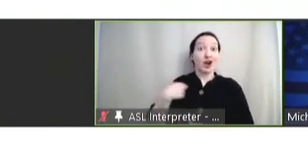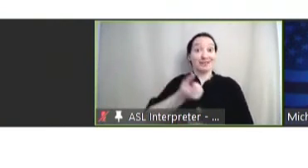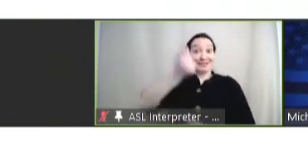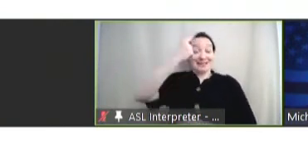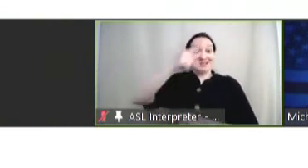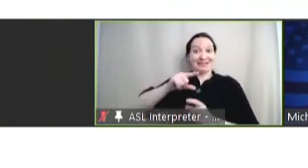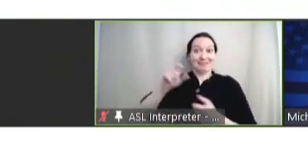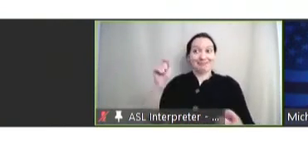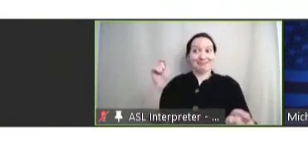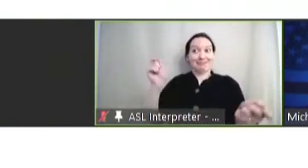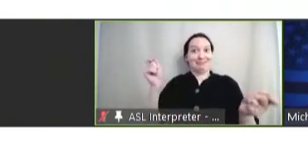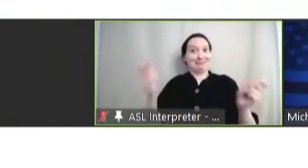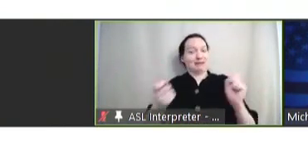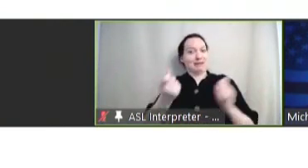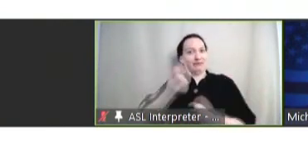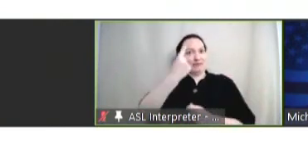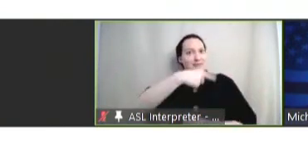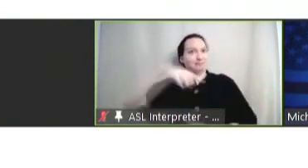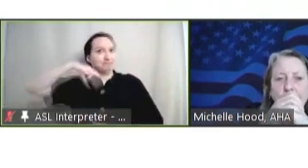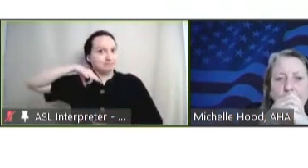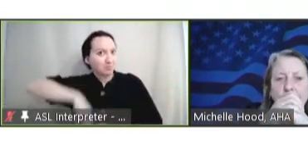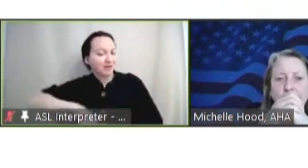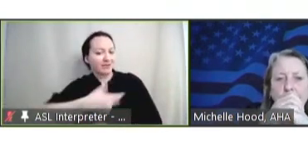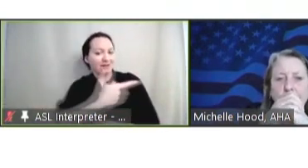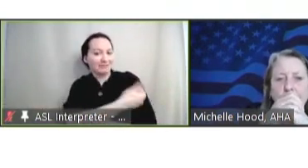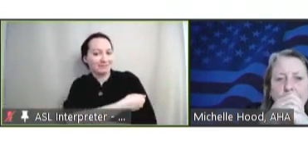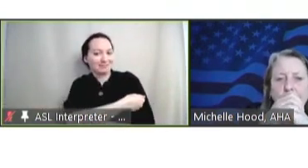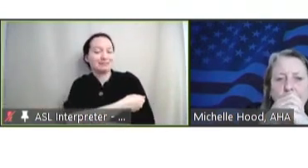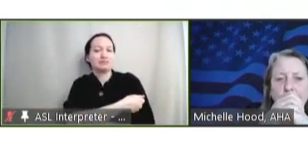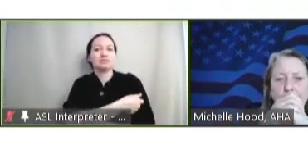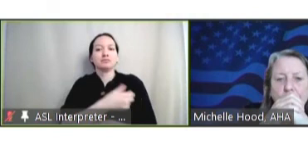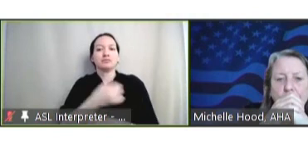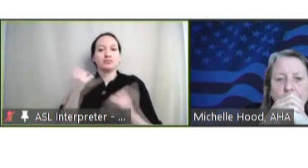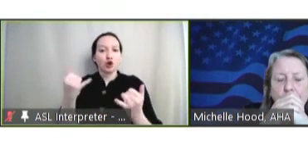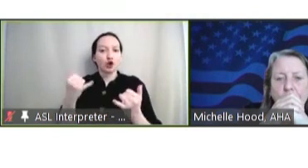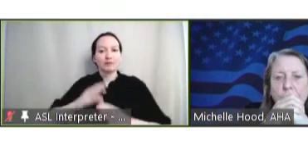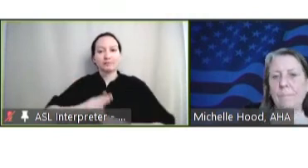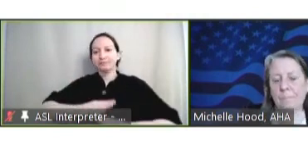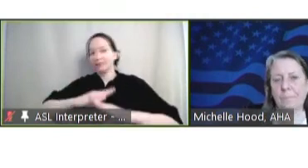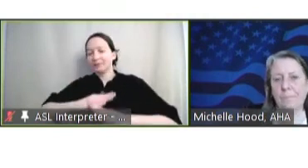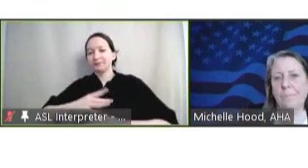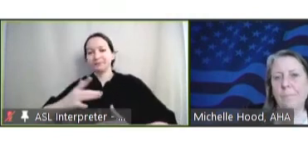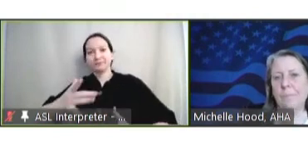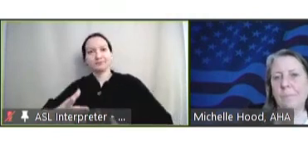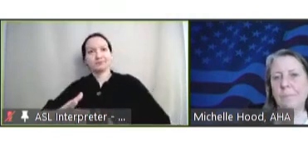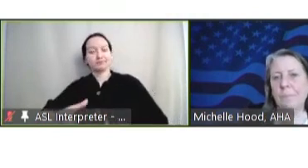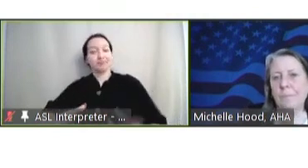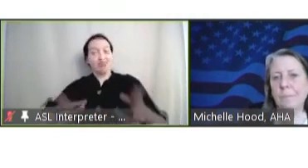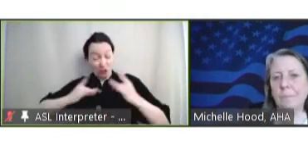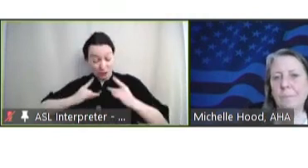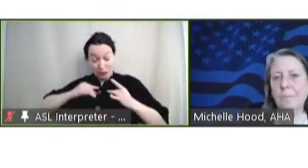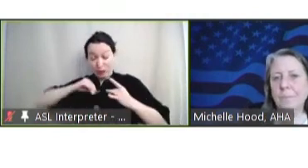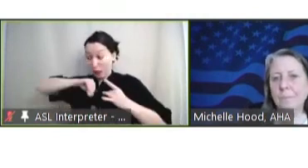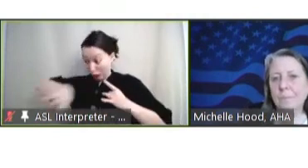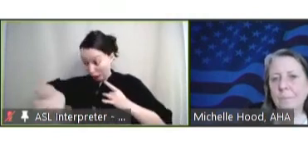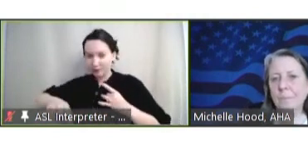benefits of these vaccines currently in preventing infection and transmission versus severe disease